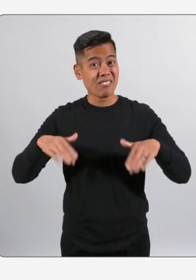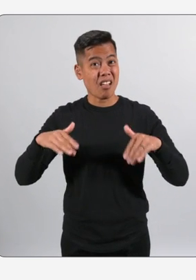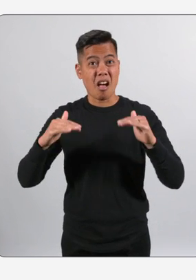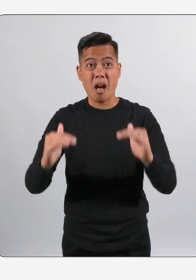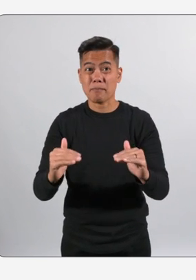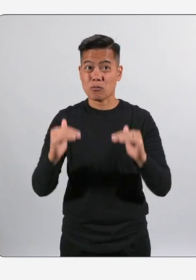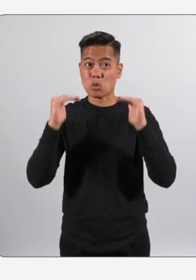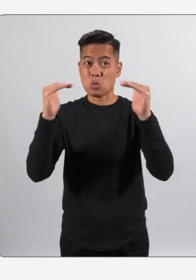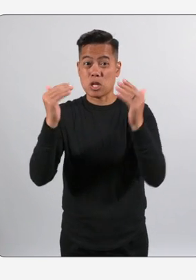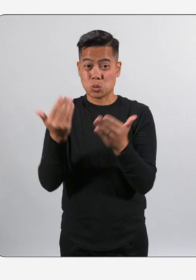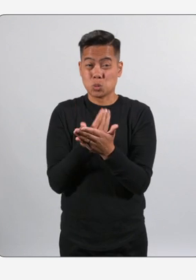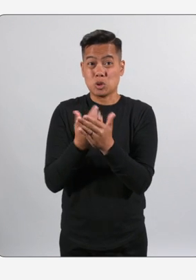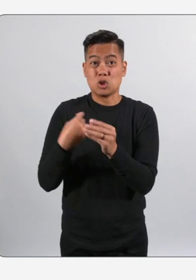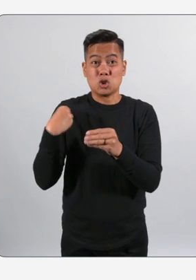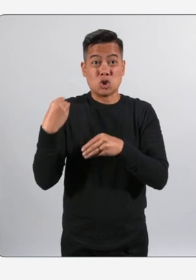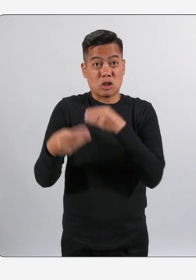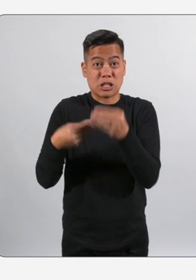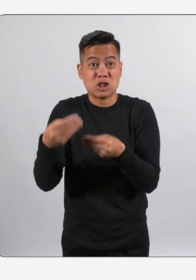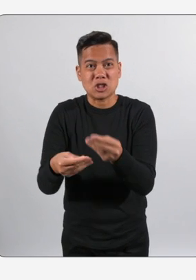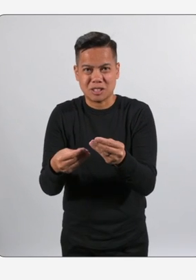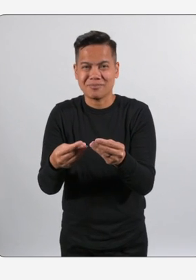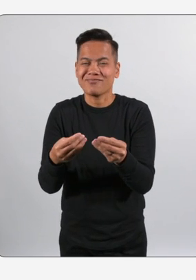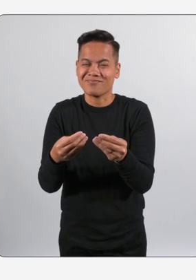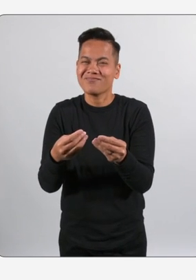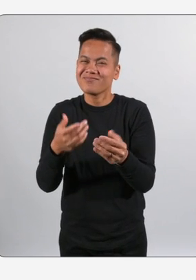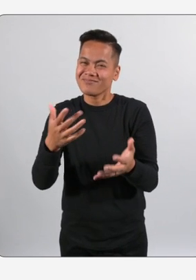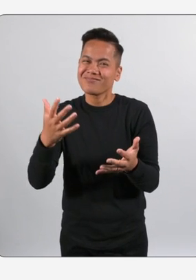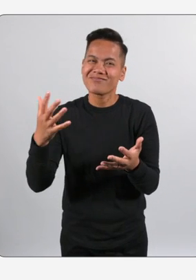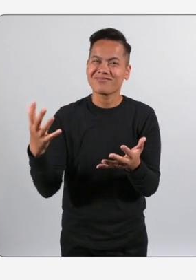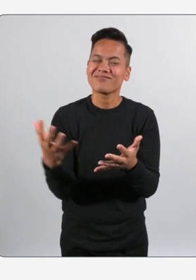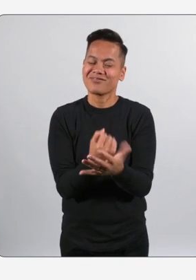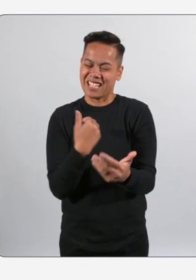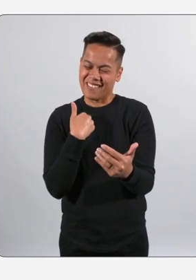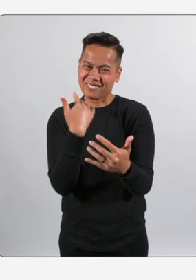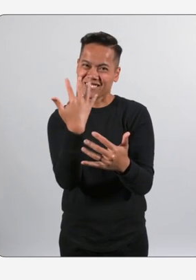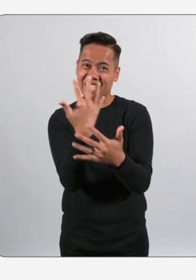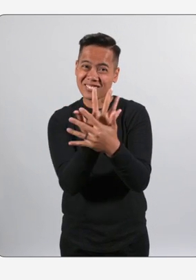to the newest generation of our measurement solutions, what are you waiting for?